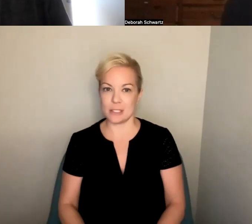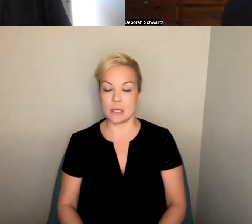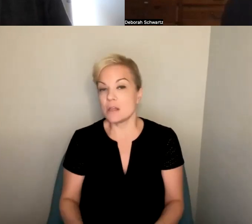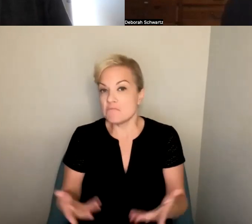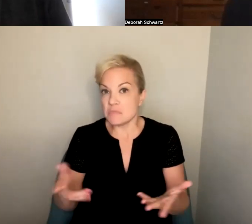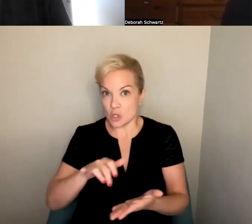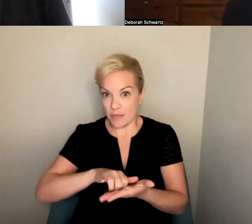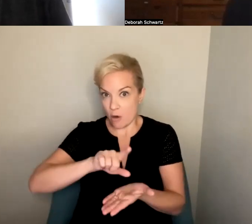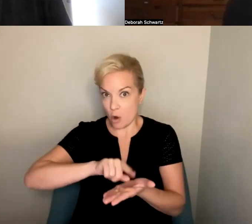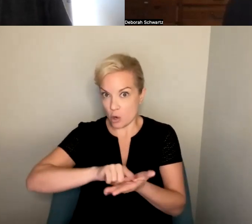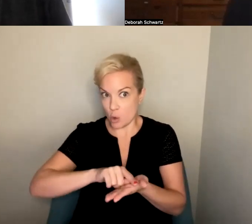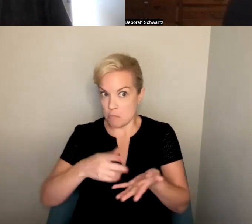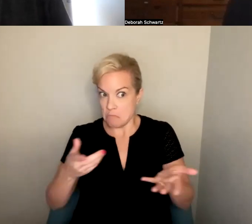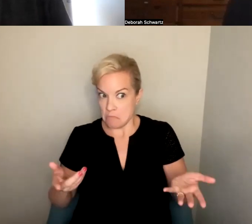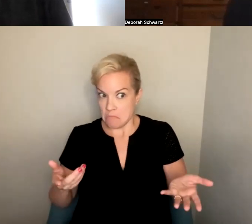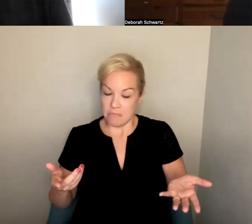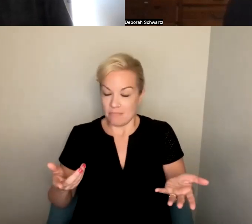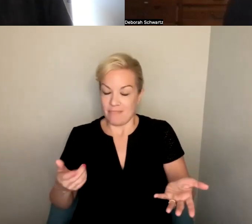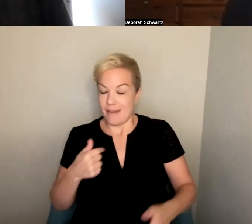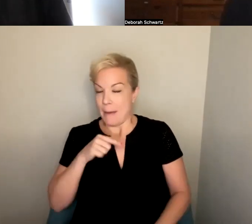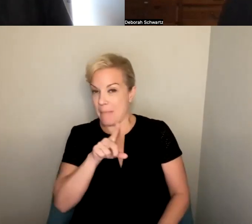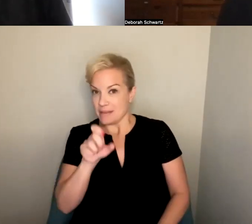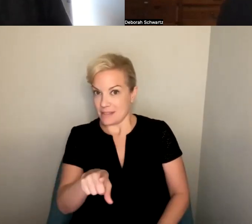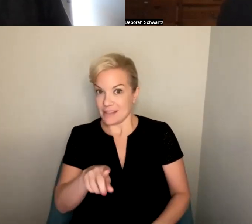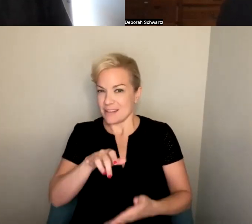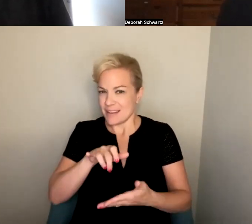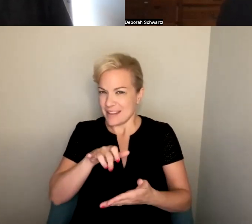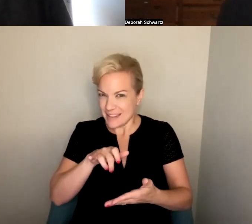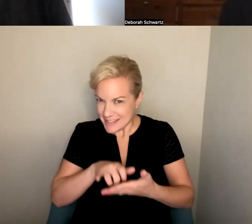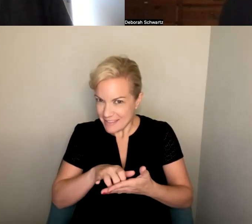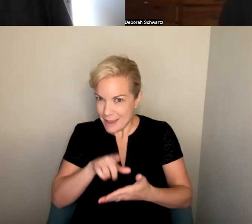to be considered a written story or is it still considered oral history, how do we look at it,